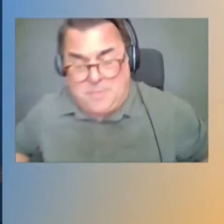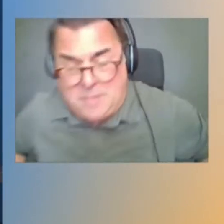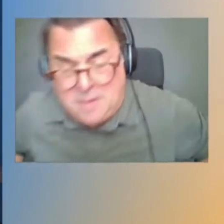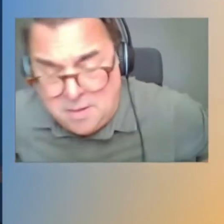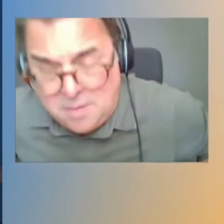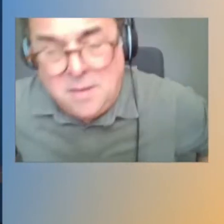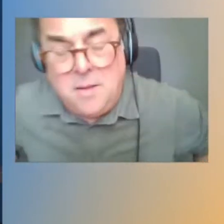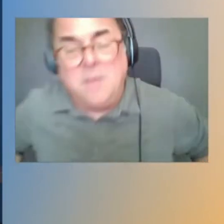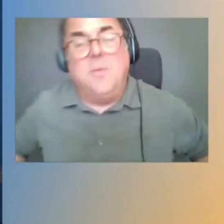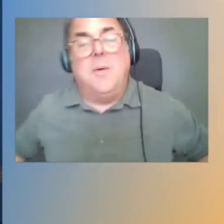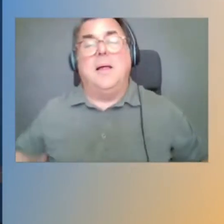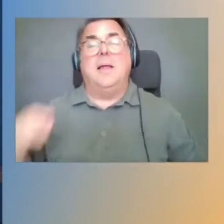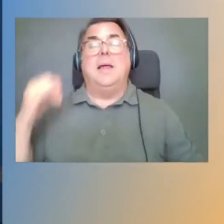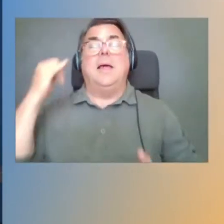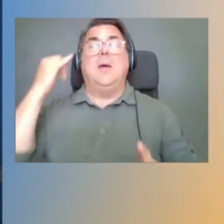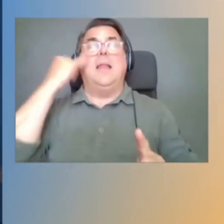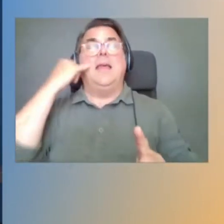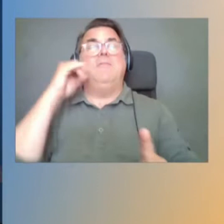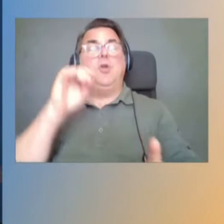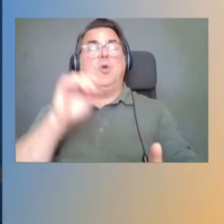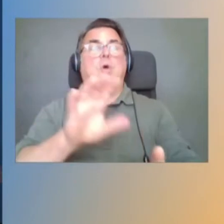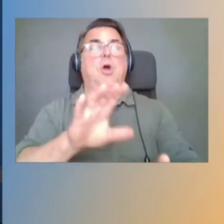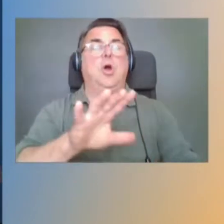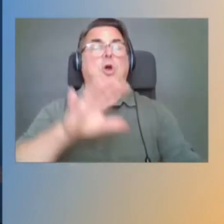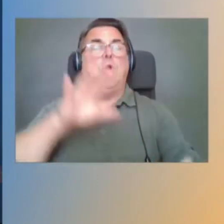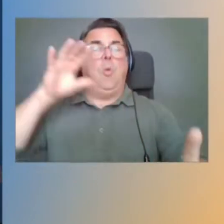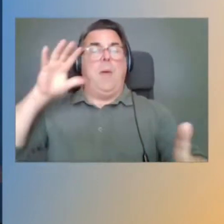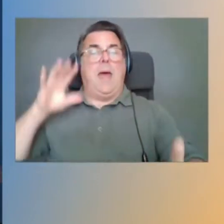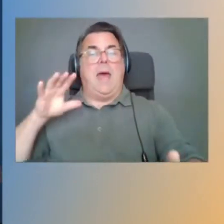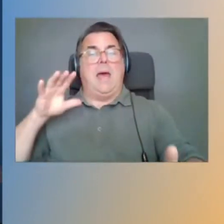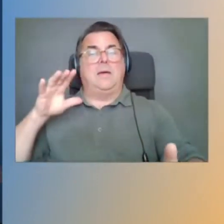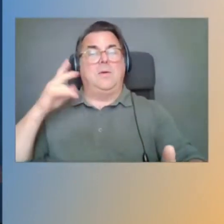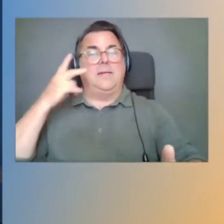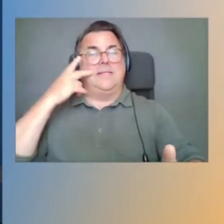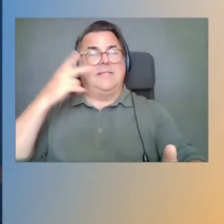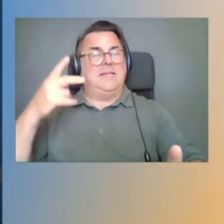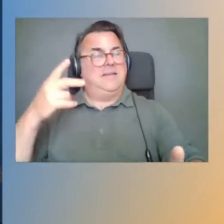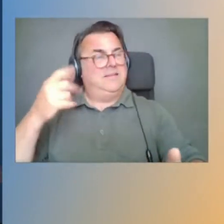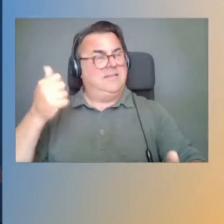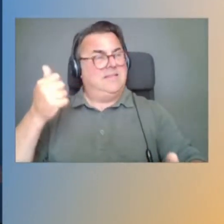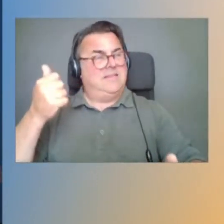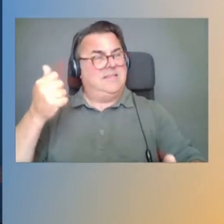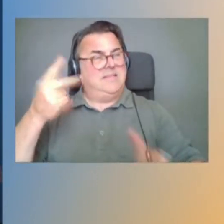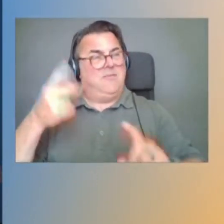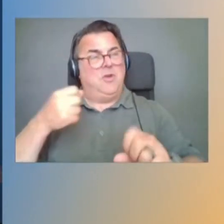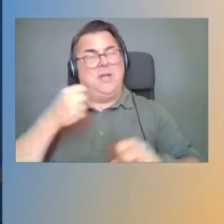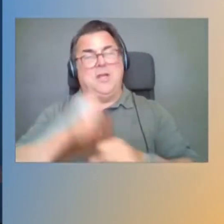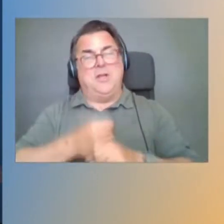we see that machine learning is growing very rapidly over the last couple of years, and it's providing state-of-the-art results